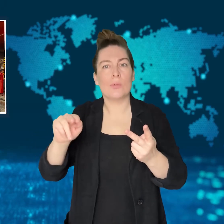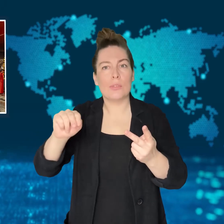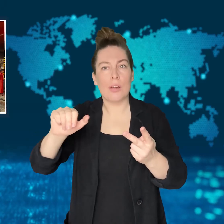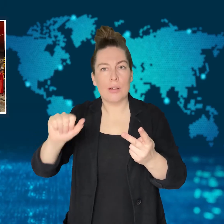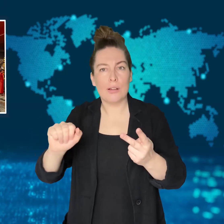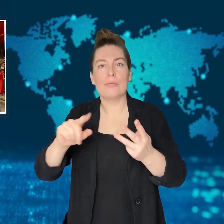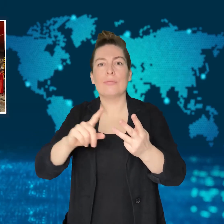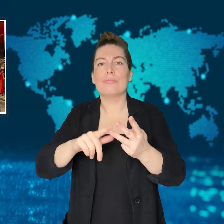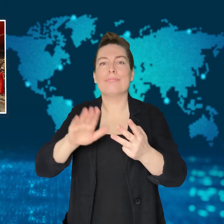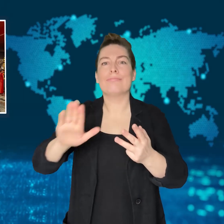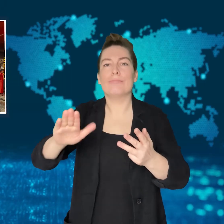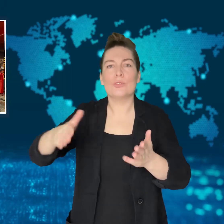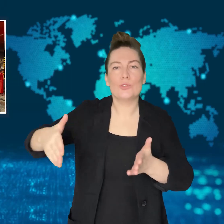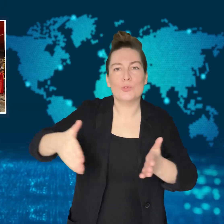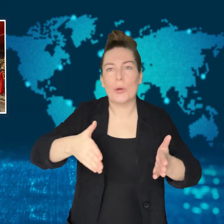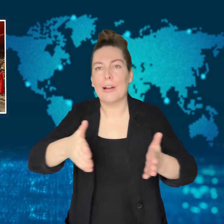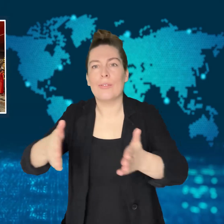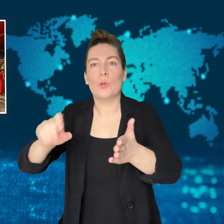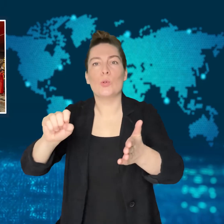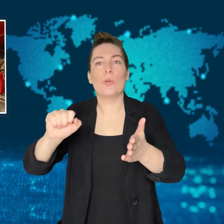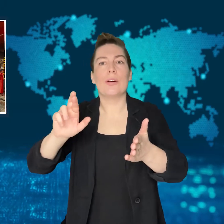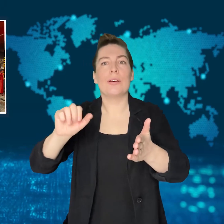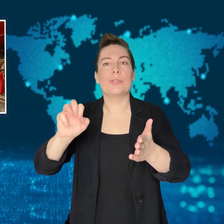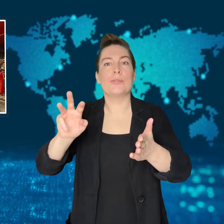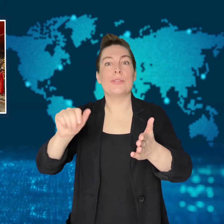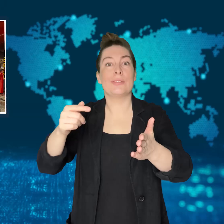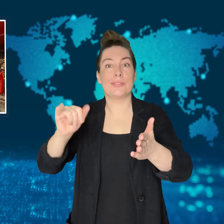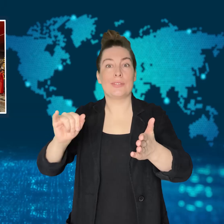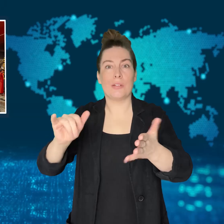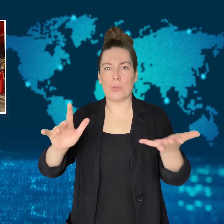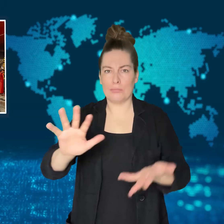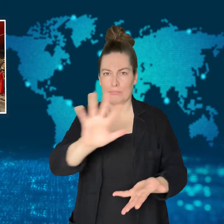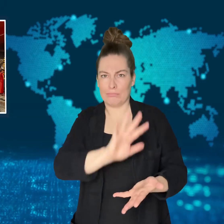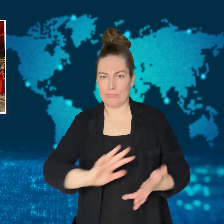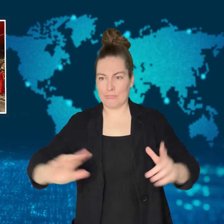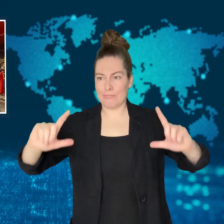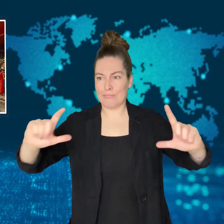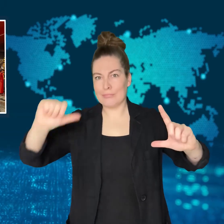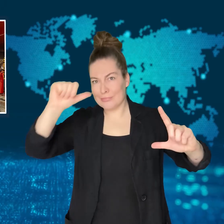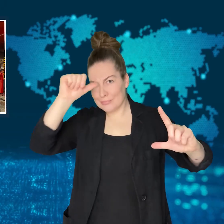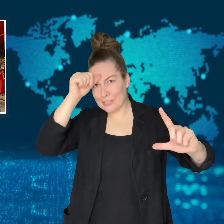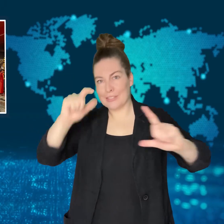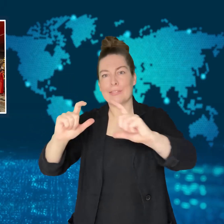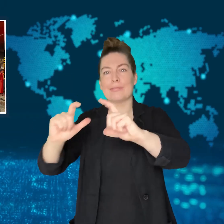a northern Indian city.